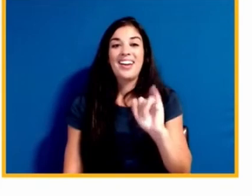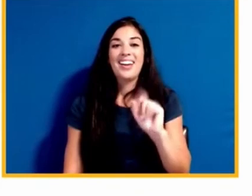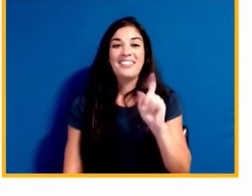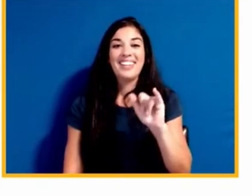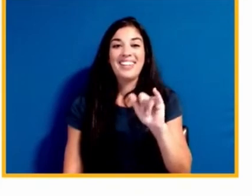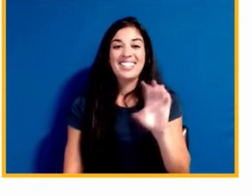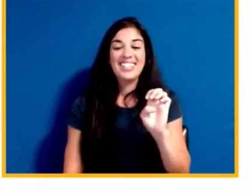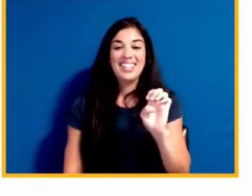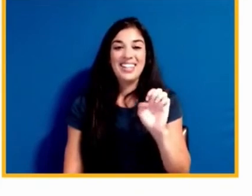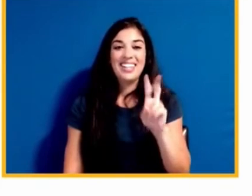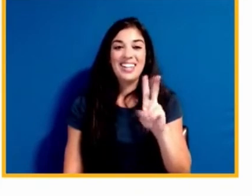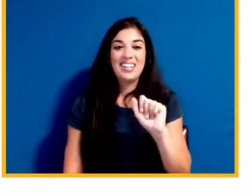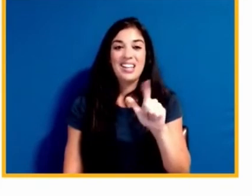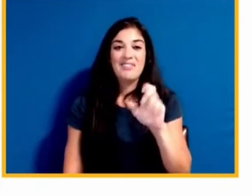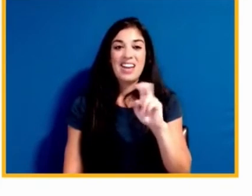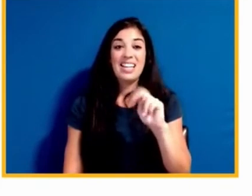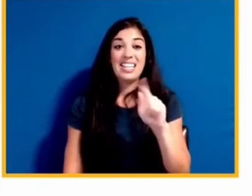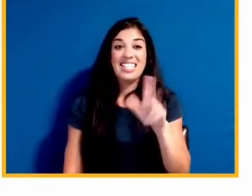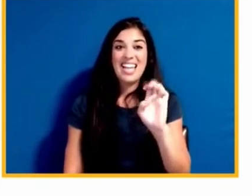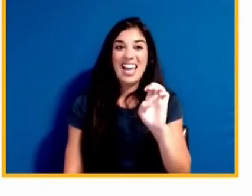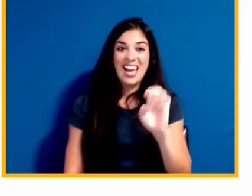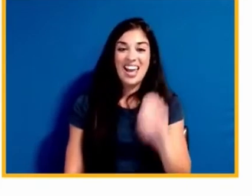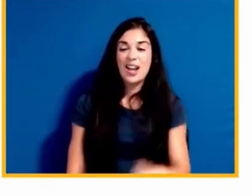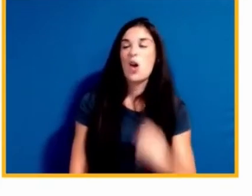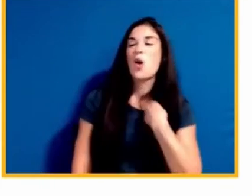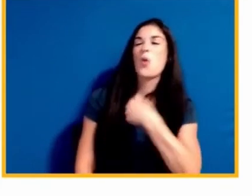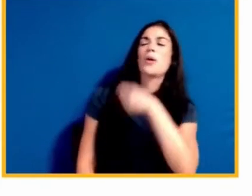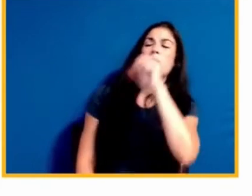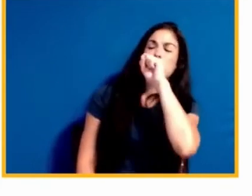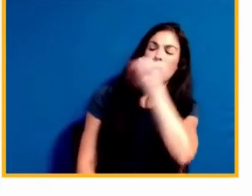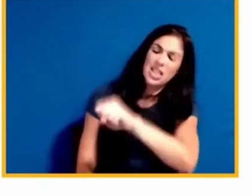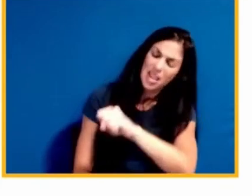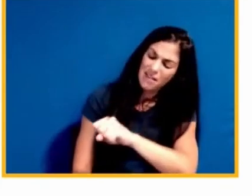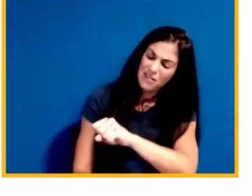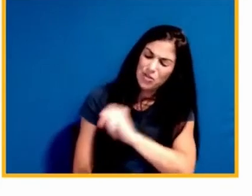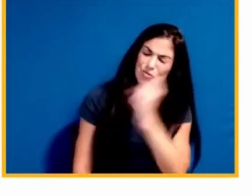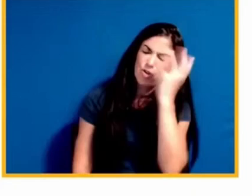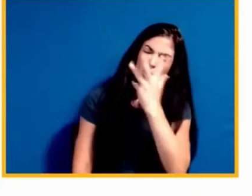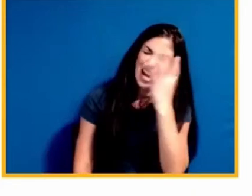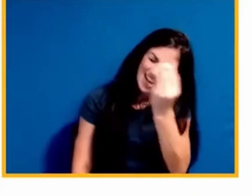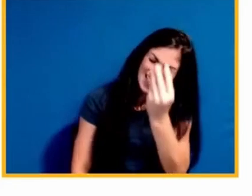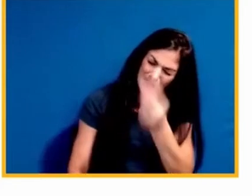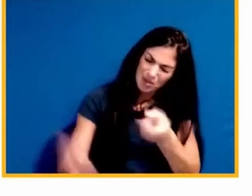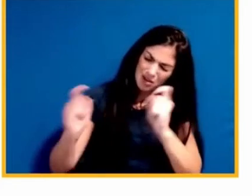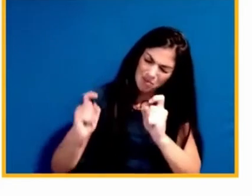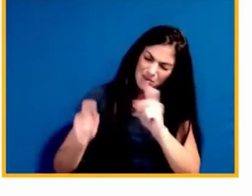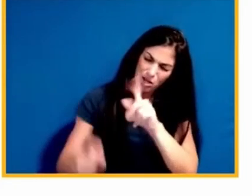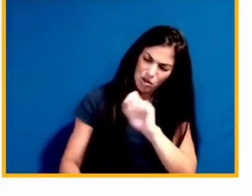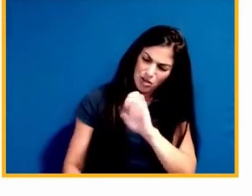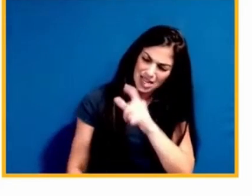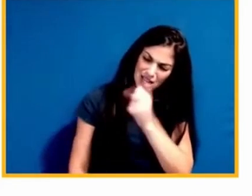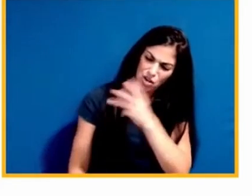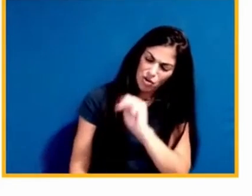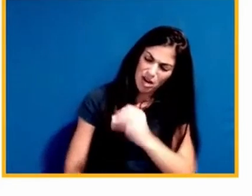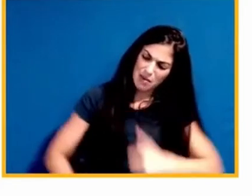Woo! Vixie! We love you! You're so amazing! Vixie! You're so handsome! Give me your telegram address-- I mean, what?